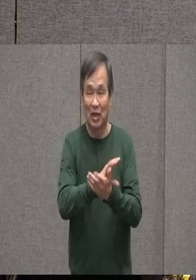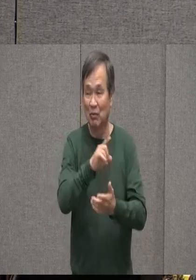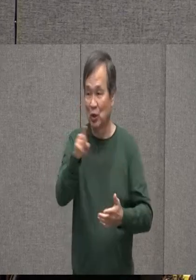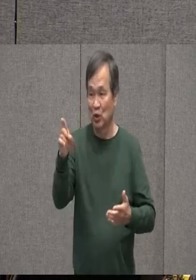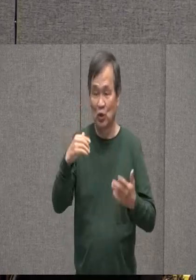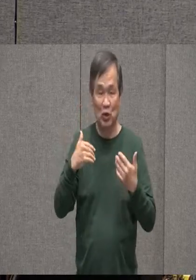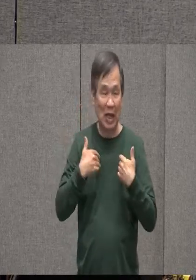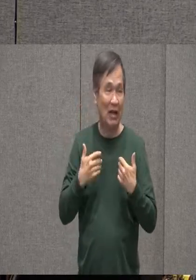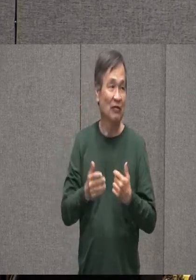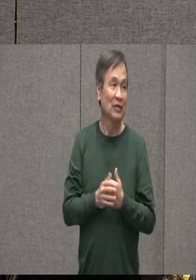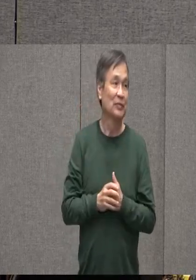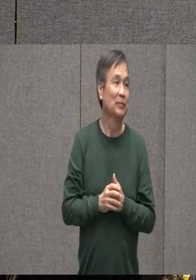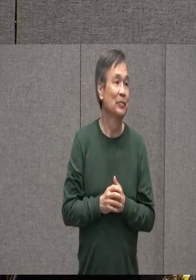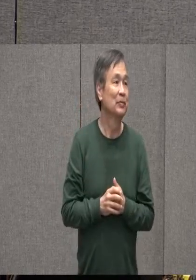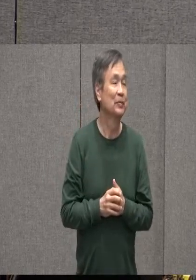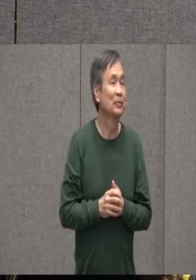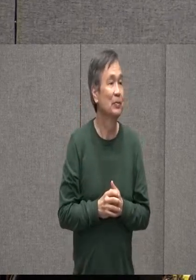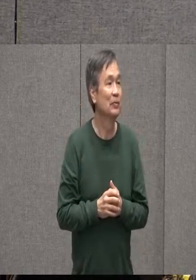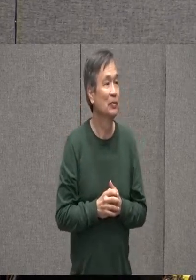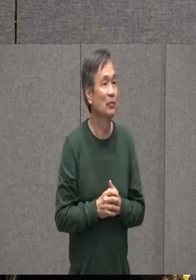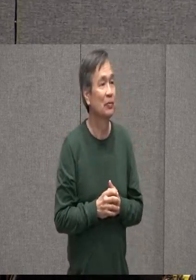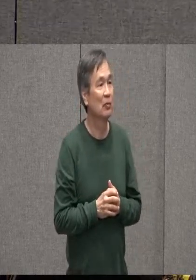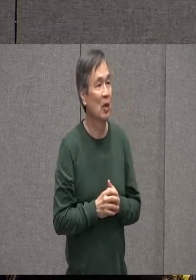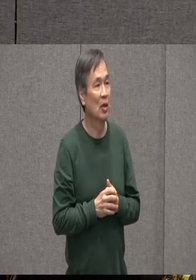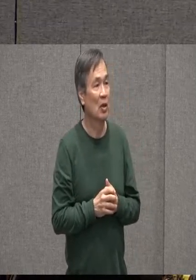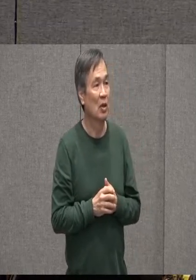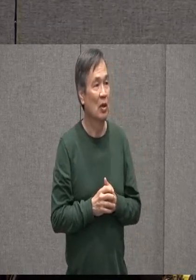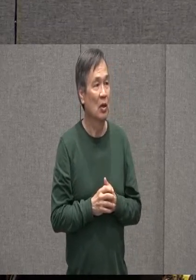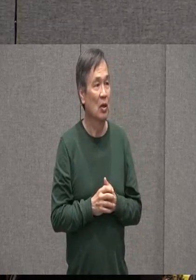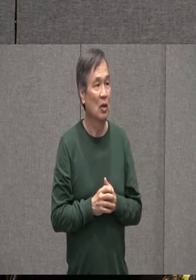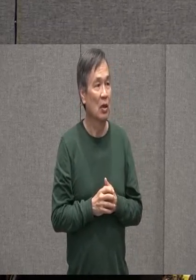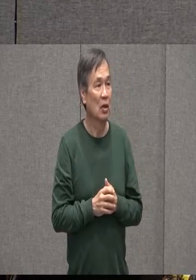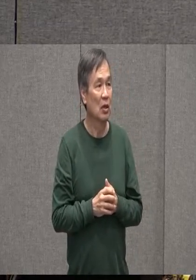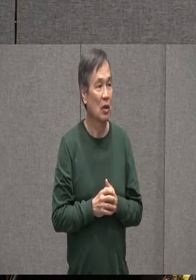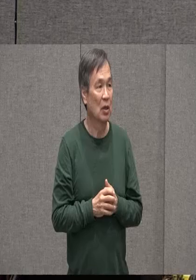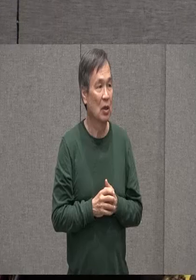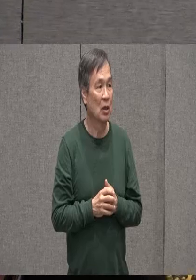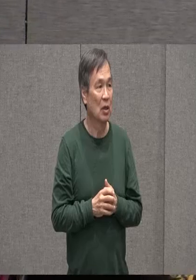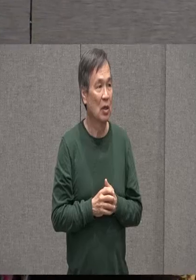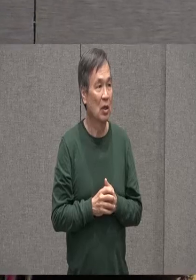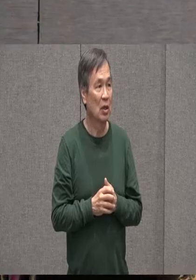Ms Rudd, will you hold this right here-- - Of course. So we can see it a little bit better.